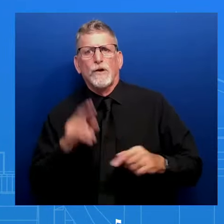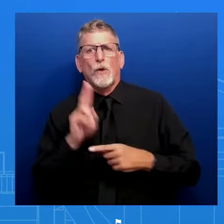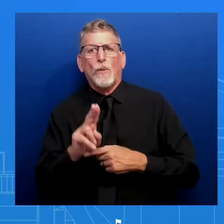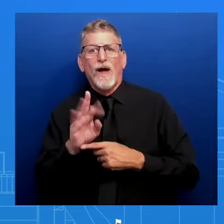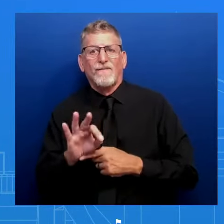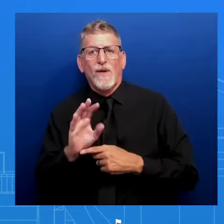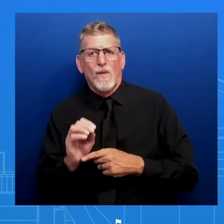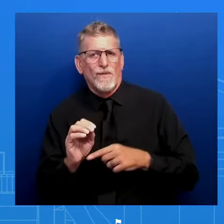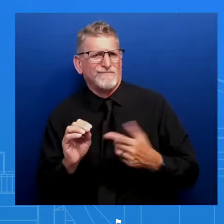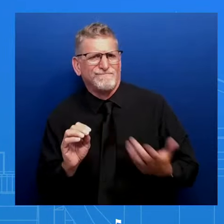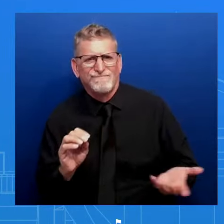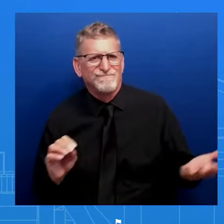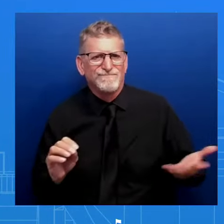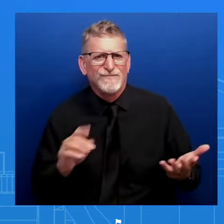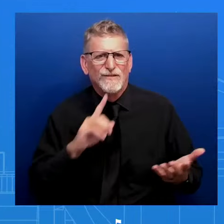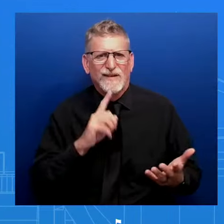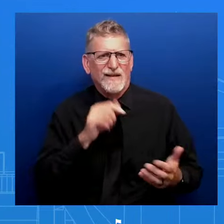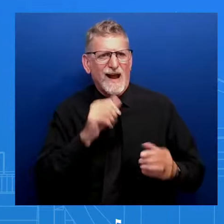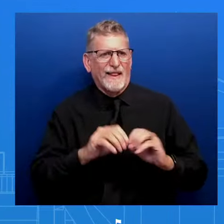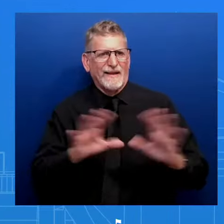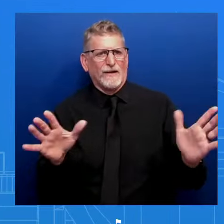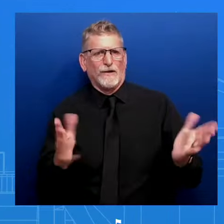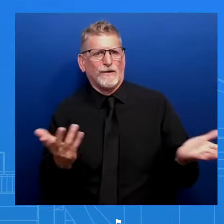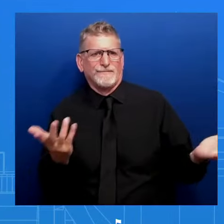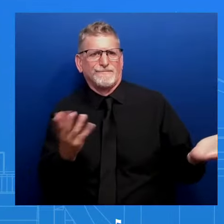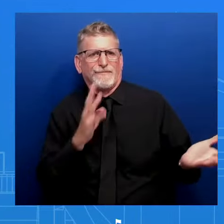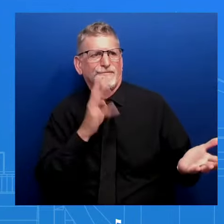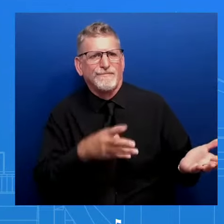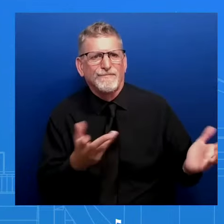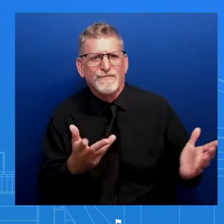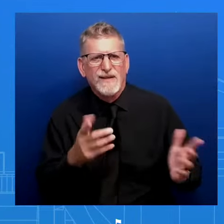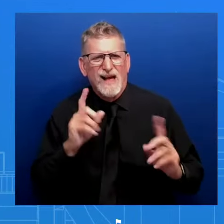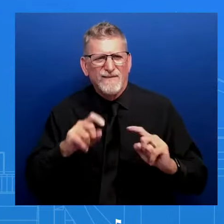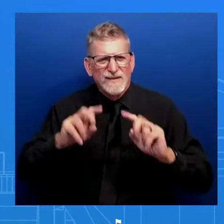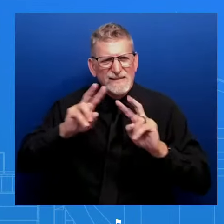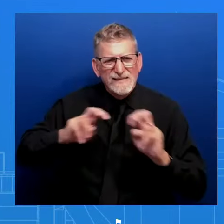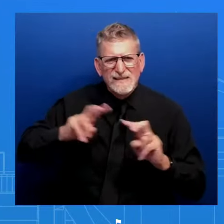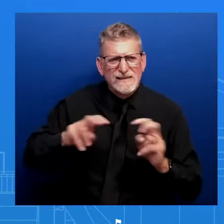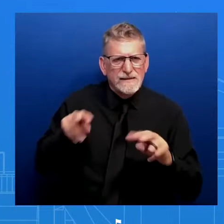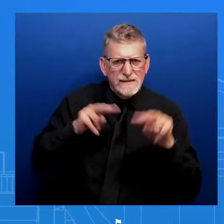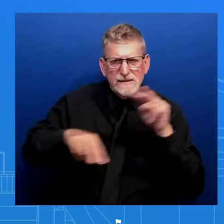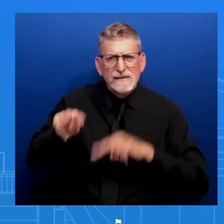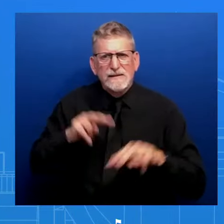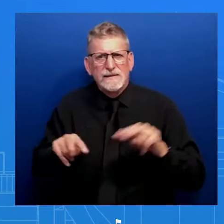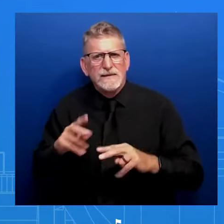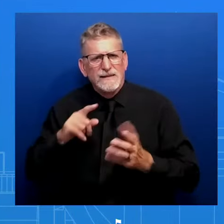of what we think about this problem set. And so, we'll see where it goes. The Press: Okay. And then, on Trevor Reed,